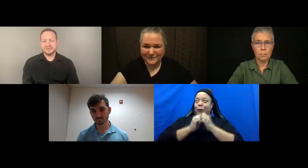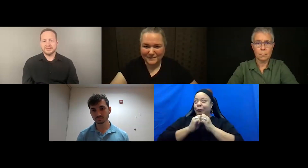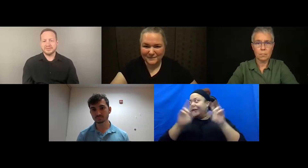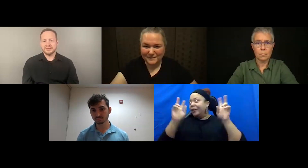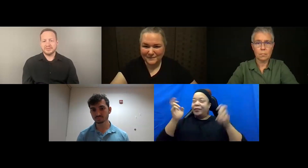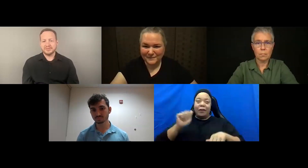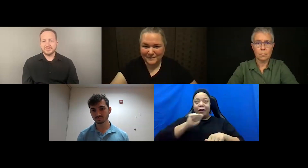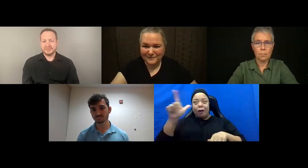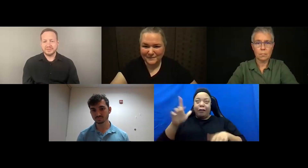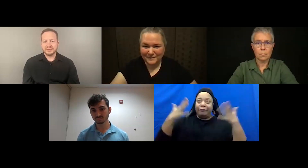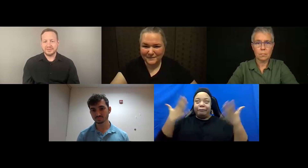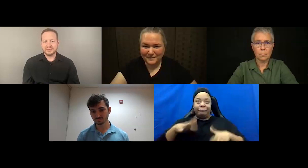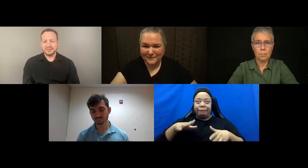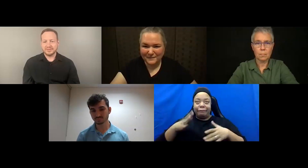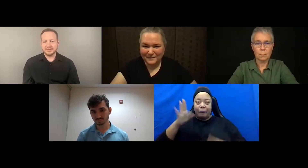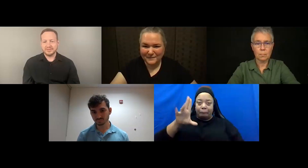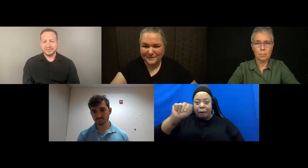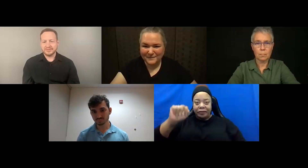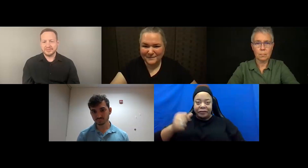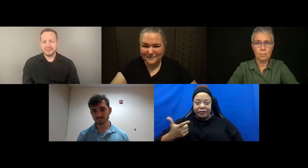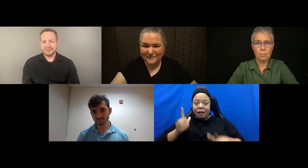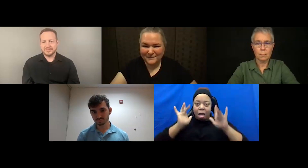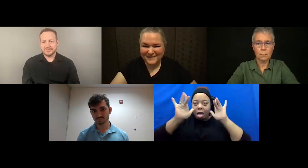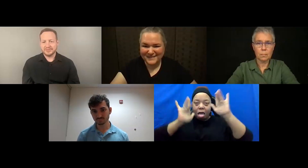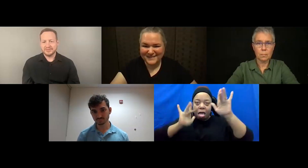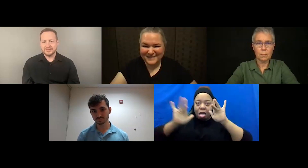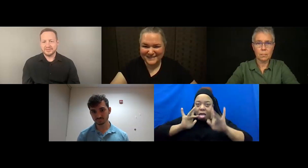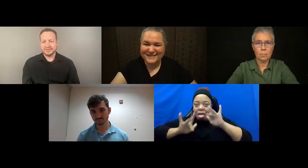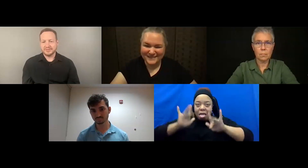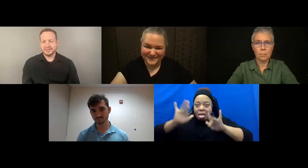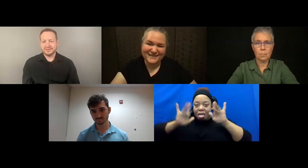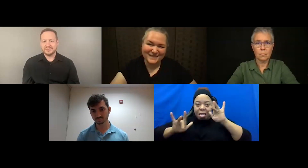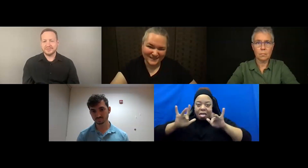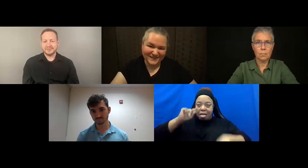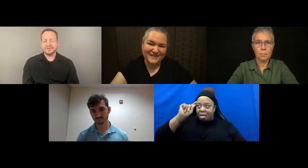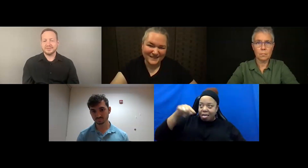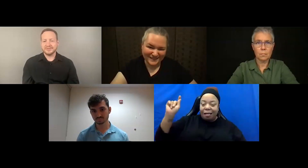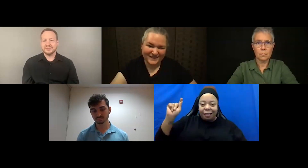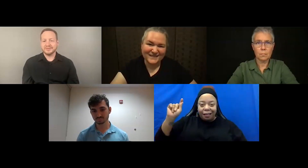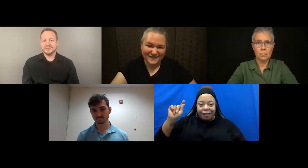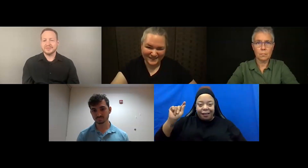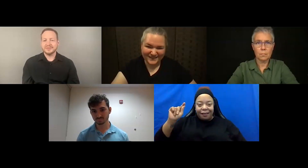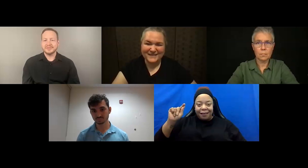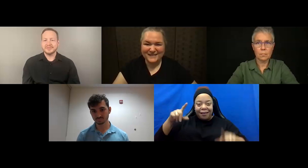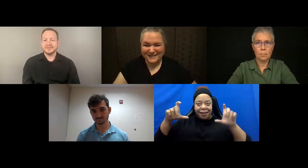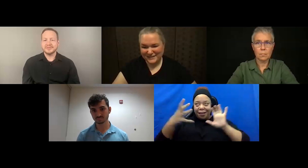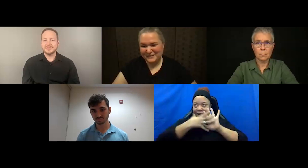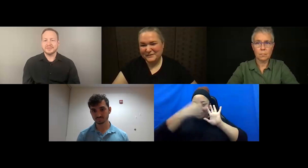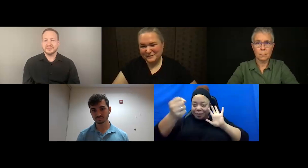that type of thing. Taking pictures. You're clicking around a touchscreen full of bugs, then SNAP -- it's taken. Your identity.